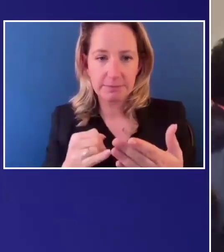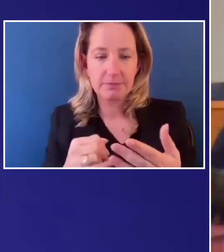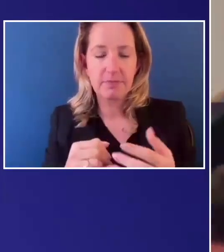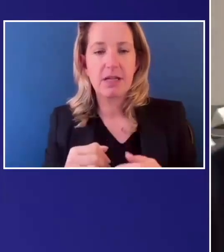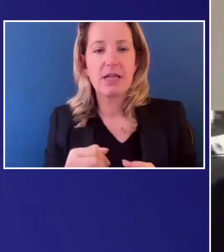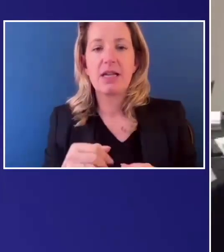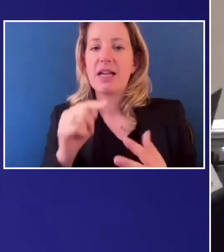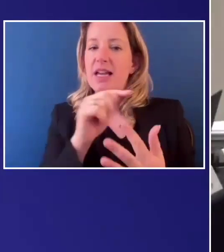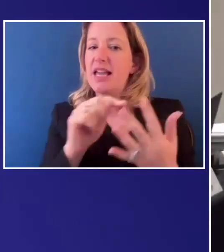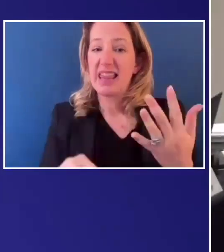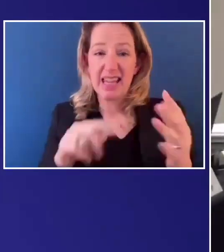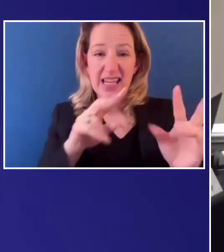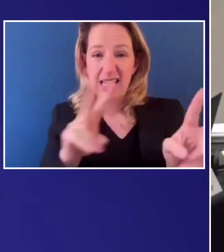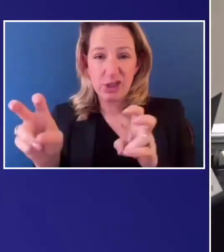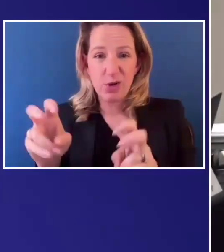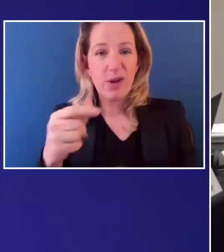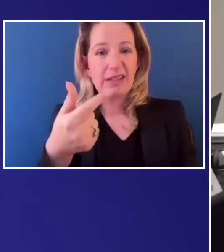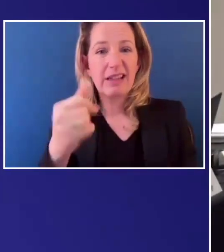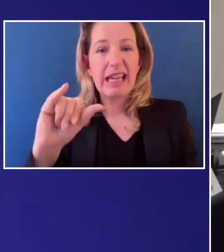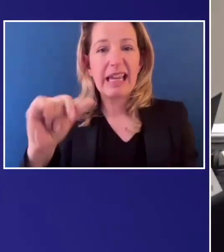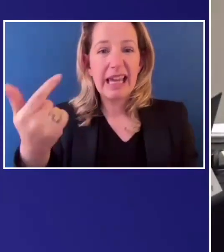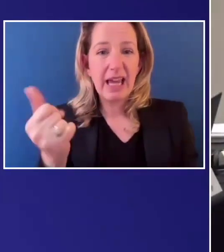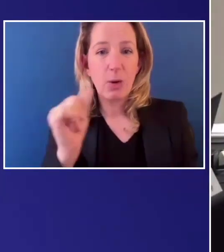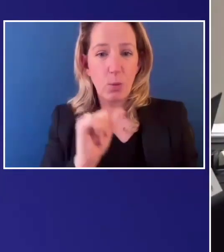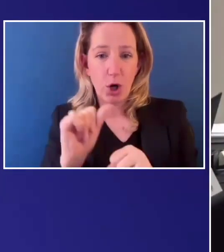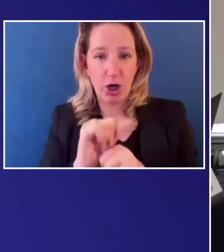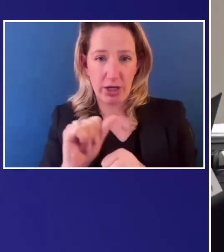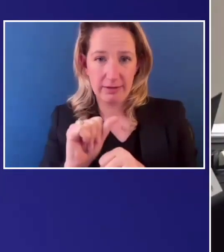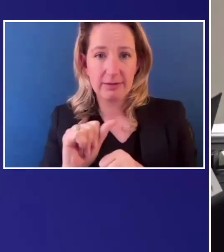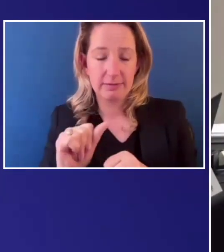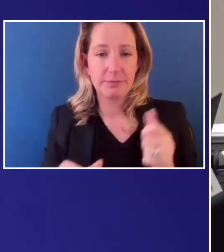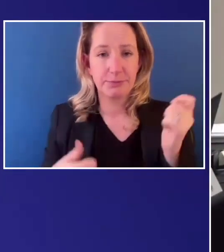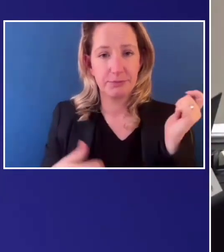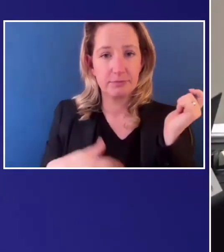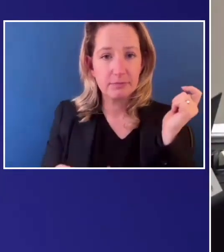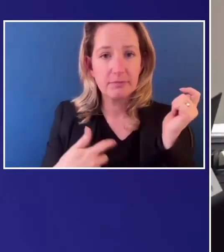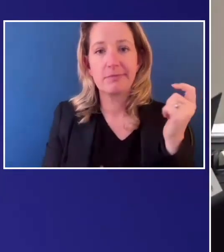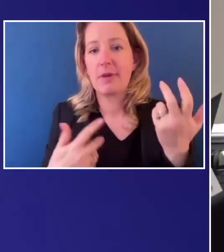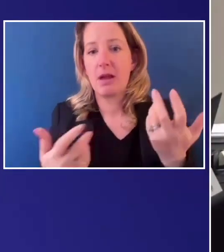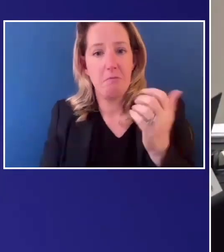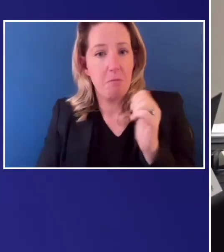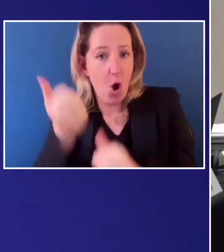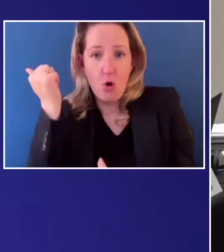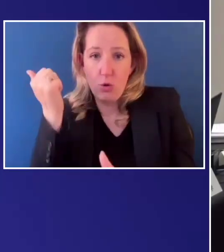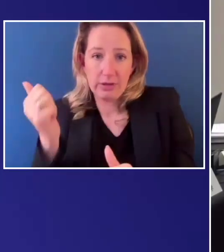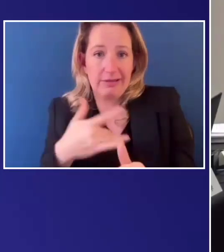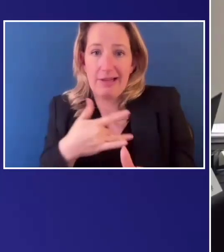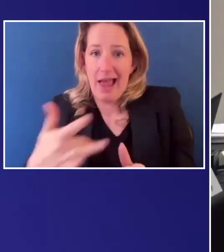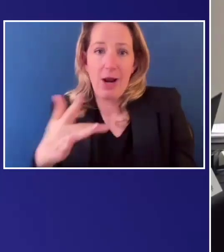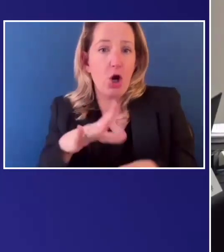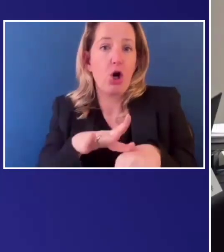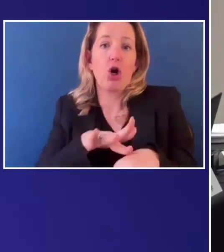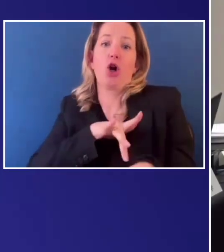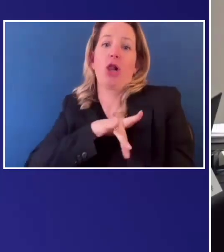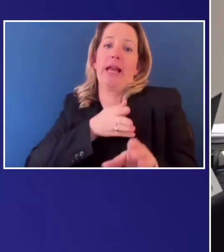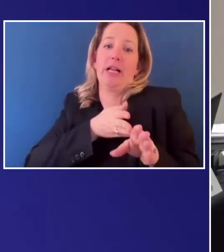It's gig work. All of these folks do gig work, and most of them do the gig work early in their careers. Right? Because we're measuring them year